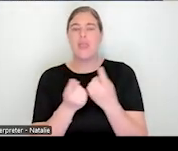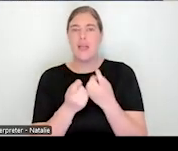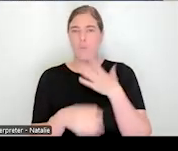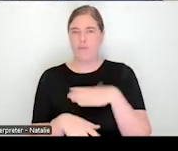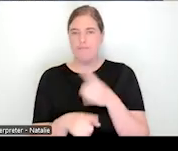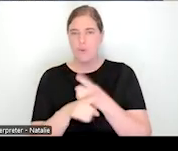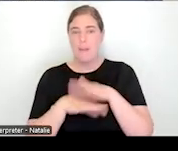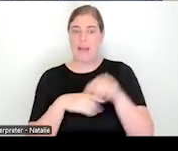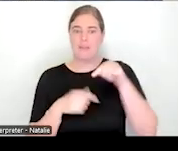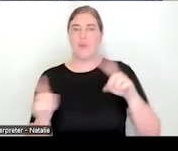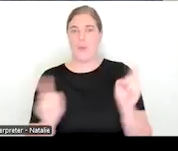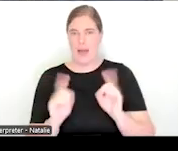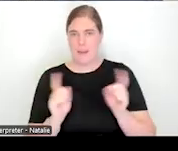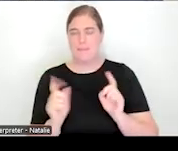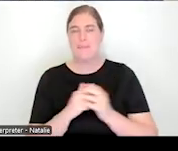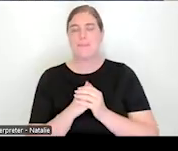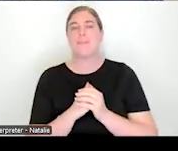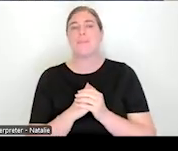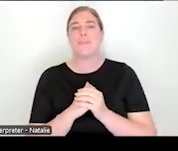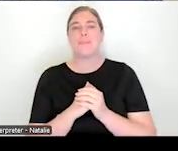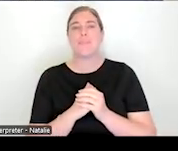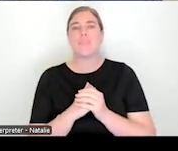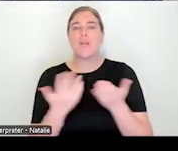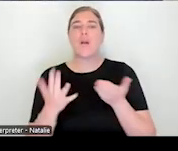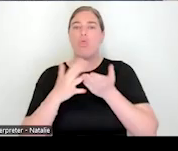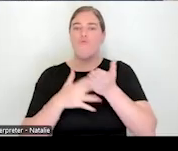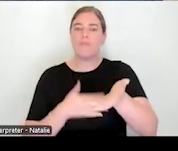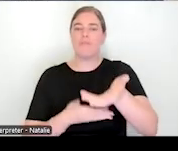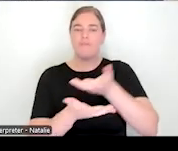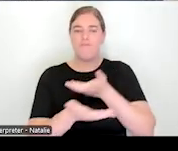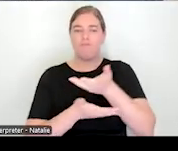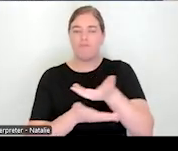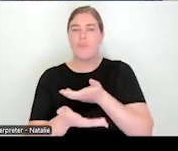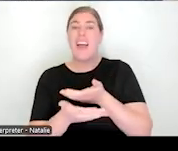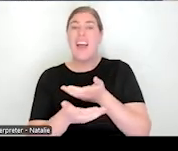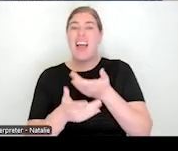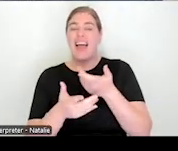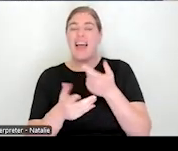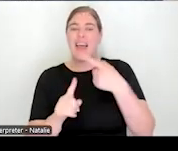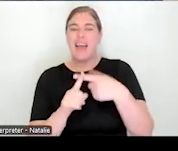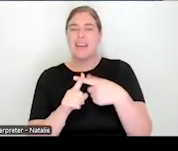webinar is throughout the consultation and outside the process of developing the plan,